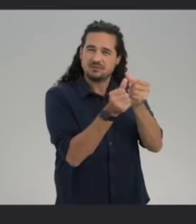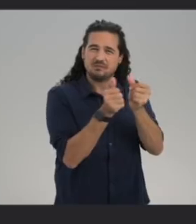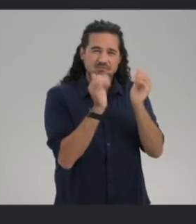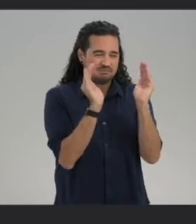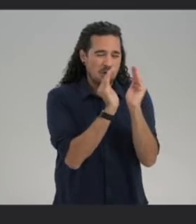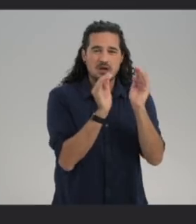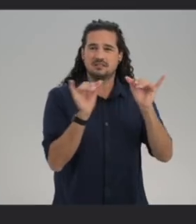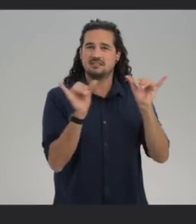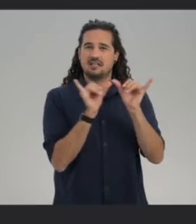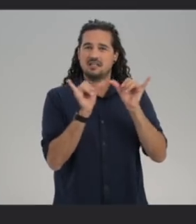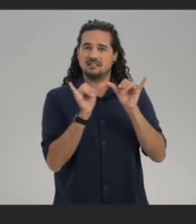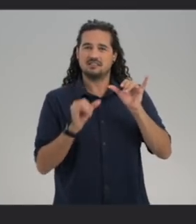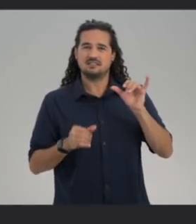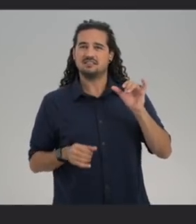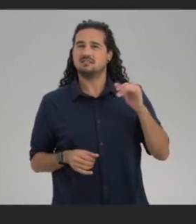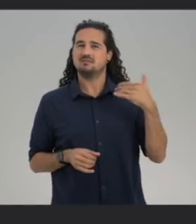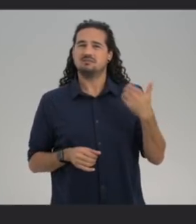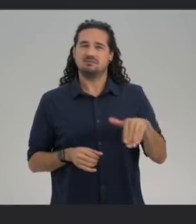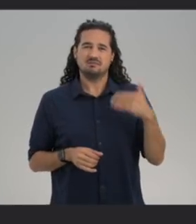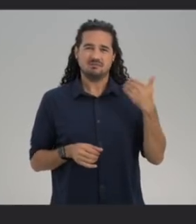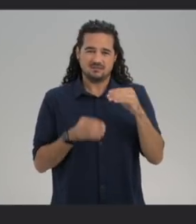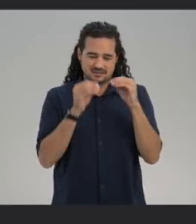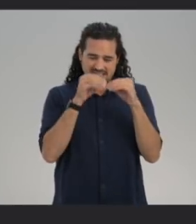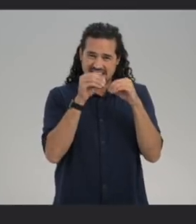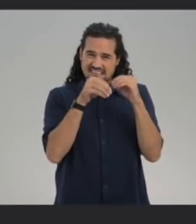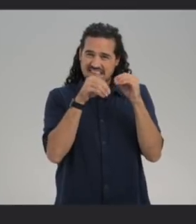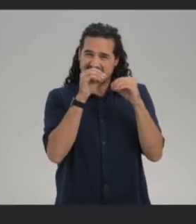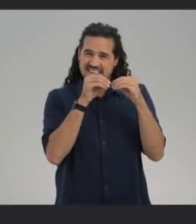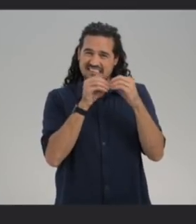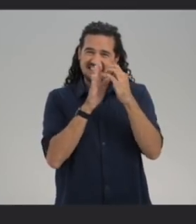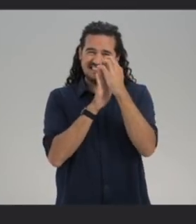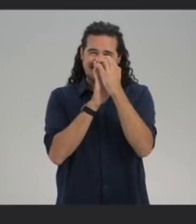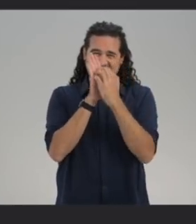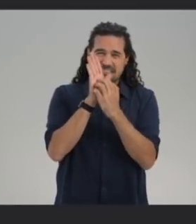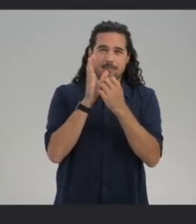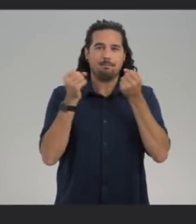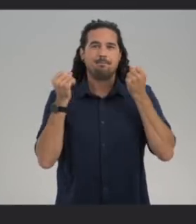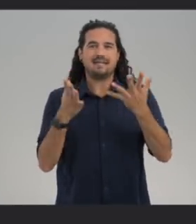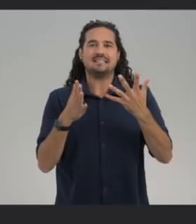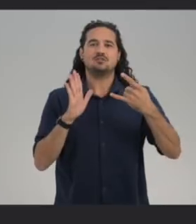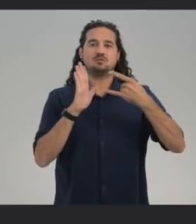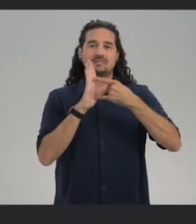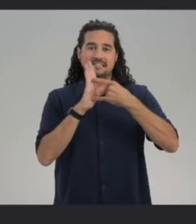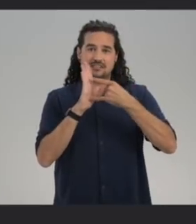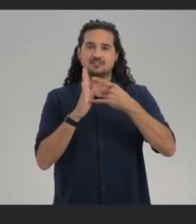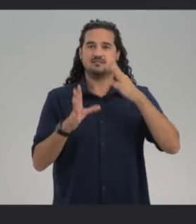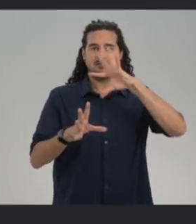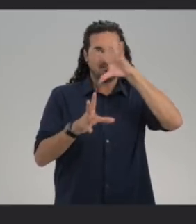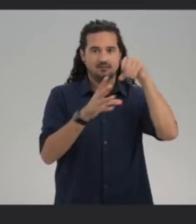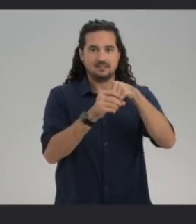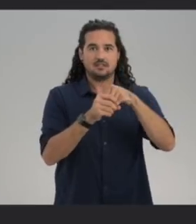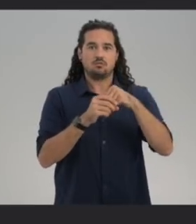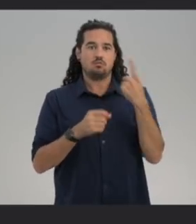M1 is remarkably complex. It packs the largest number of transistors we've ever put into a single chip.